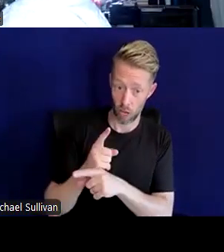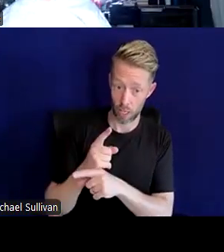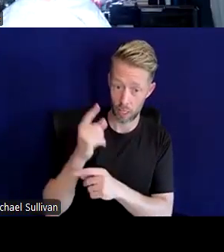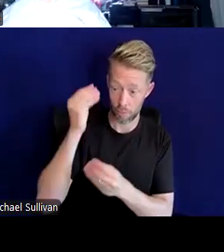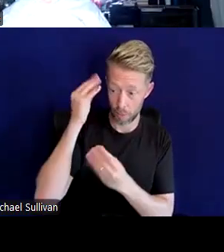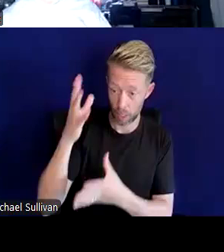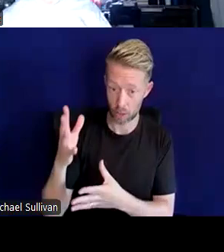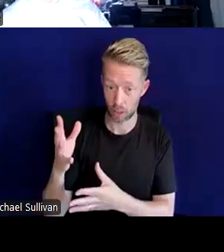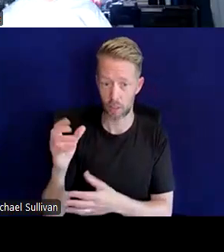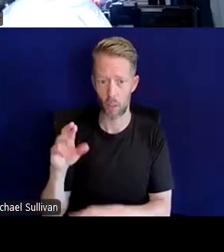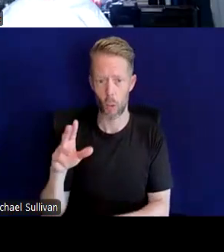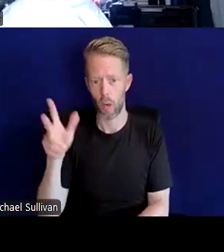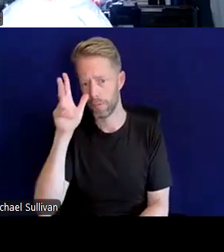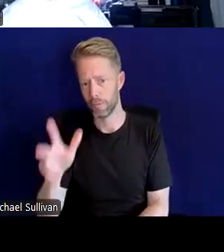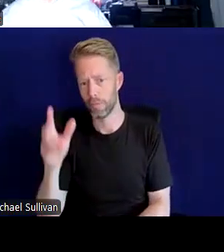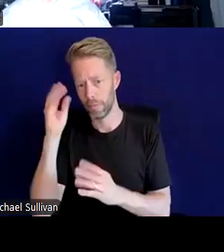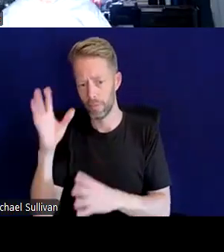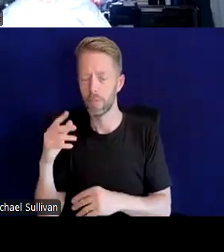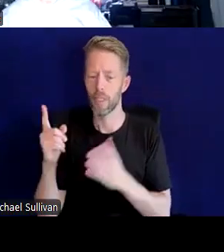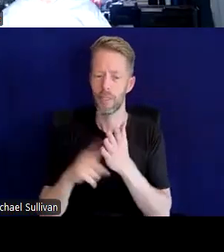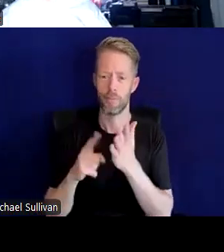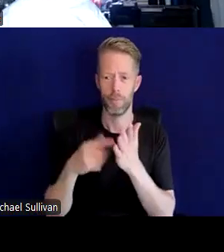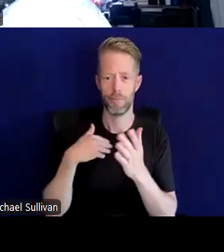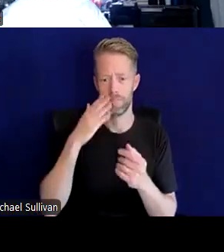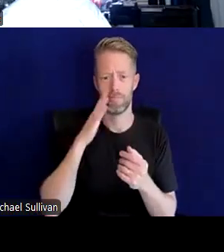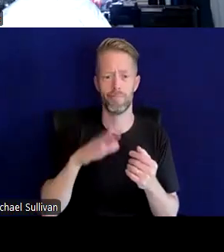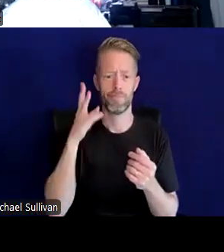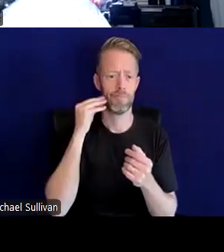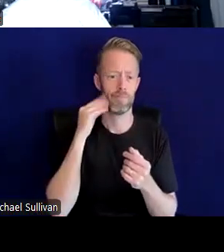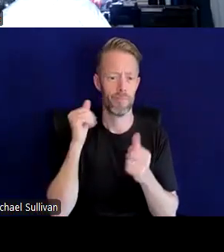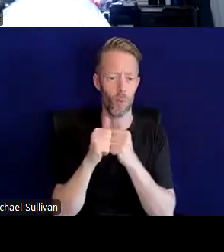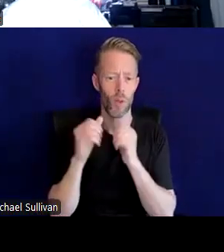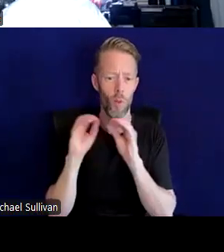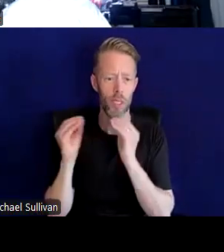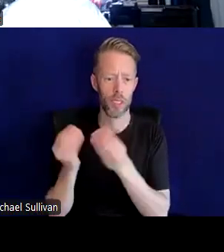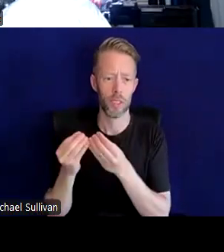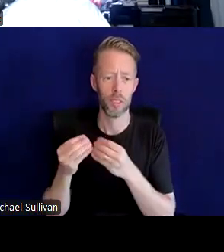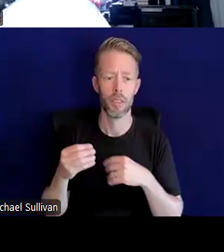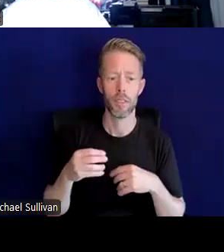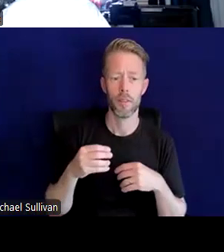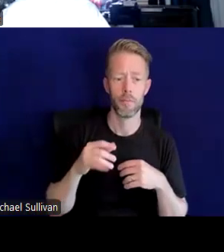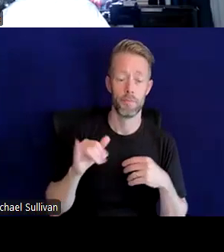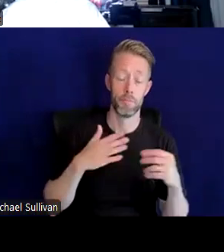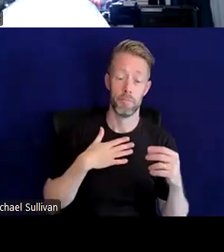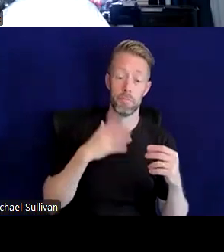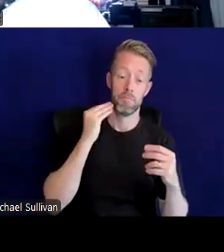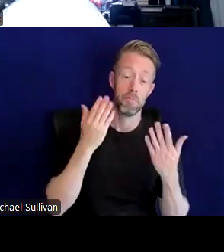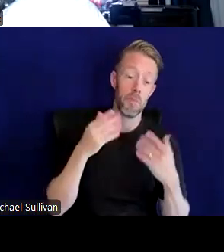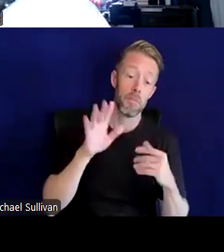peers who you find the right relationship from. Say I have a bad experience with some organization. That may be my